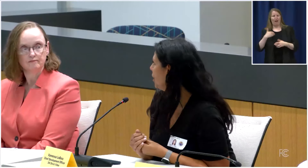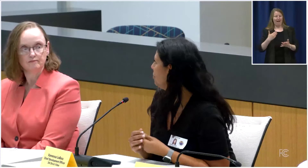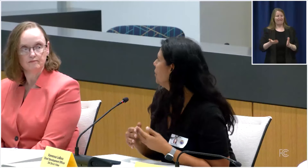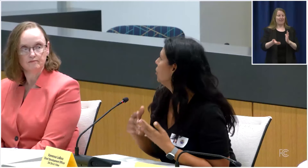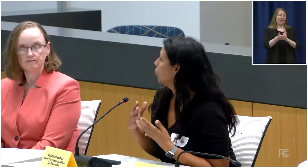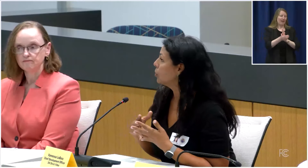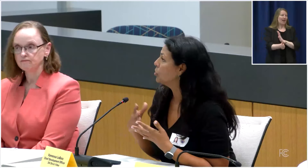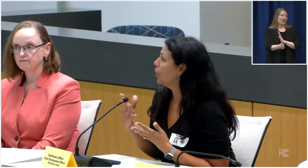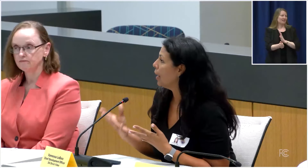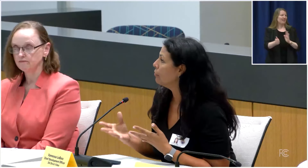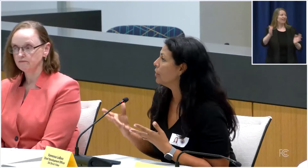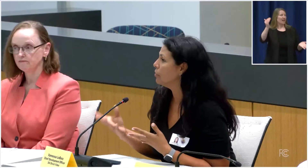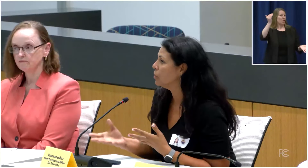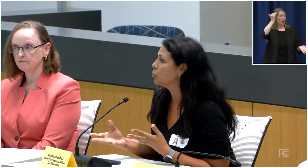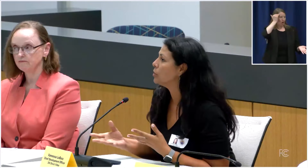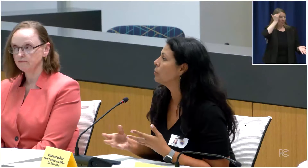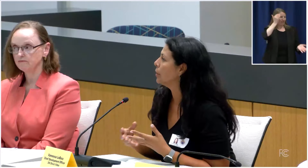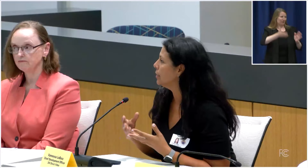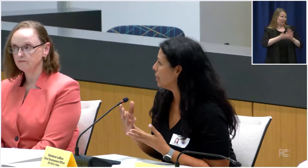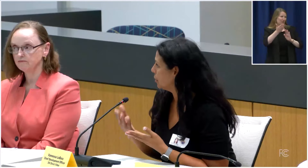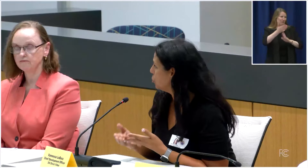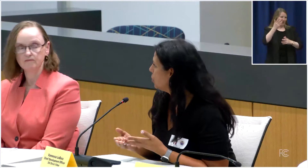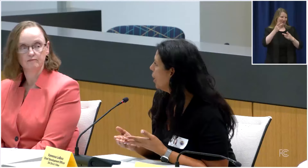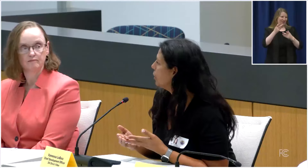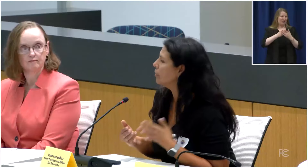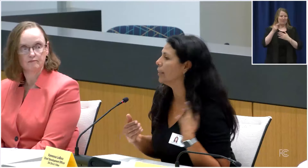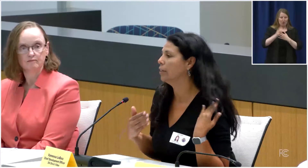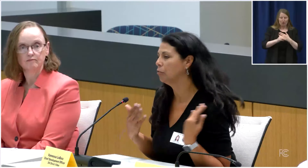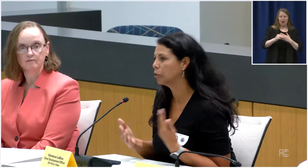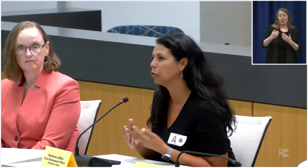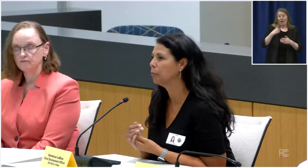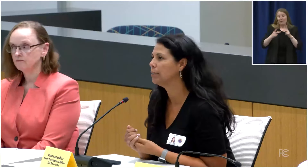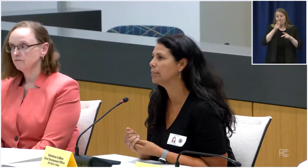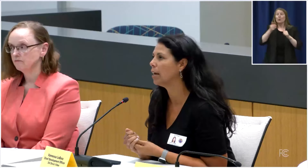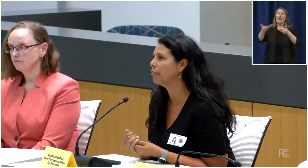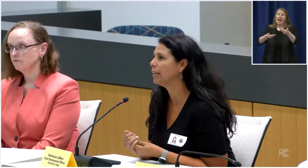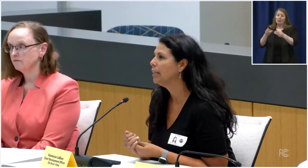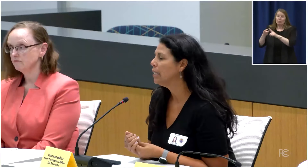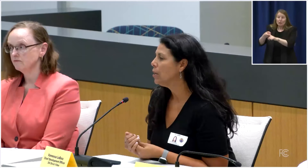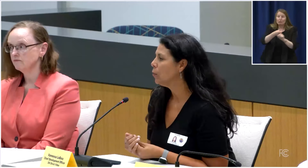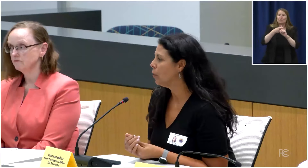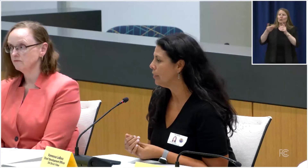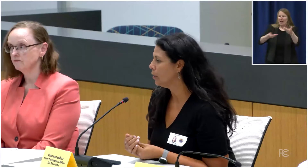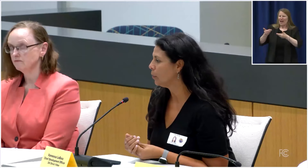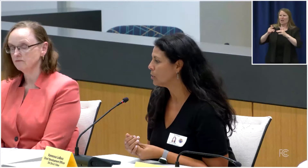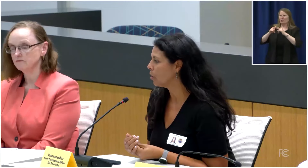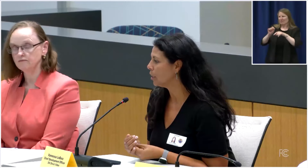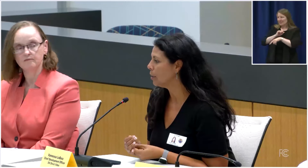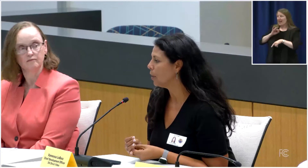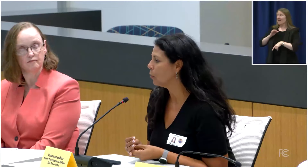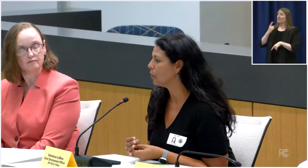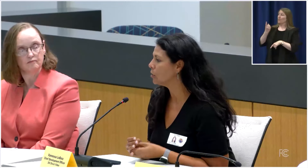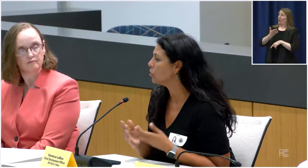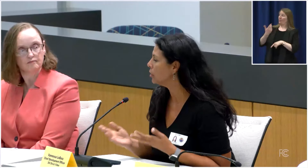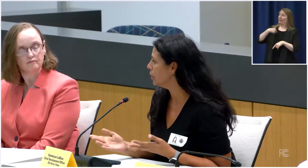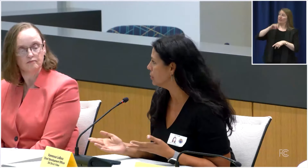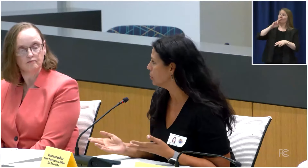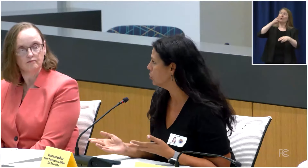RECEIPT SANS WE'RE FORTUNATE THAT SARAH AND LISA HAVE THE EXPERTISE AND ACUMEN TO RUN THE PROGRAM OR TO HAVE INDIVIDUALS IN PLACE THAT